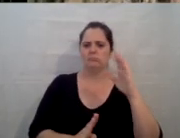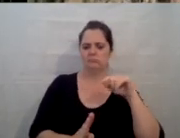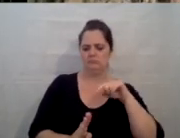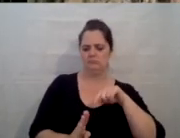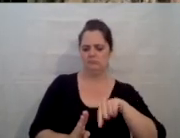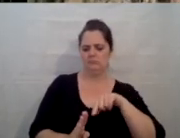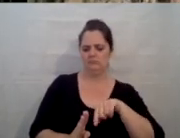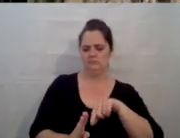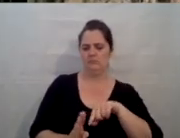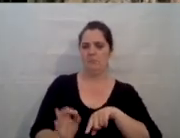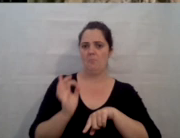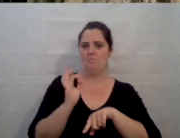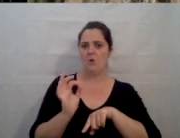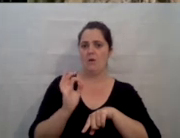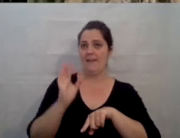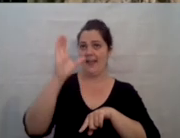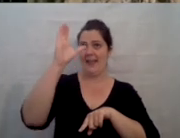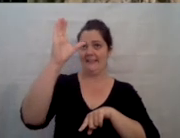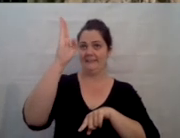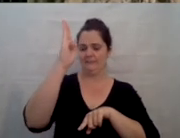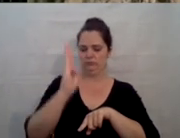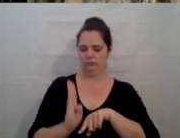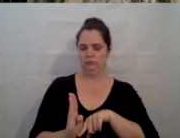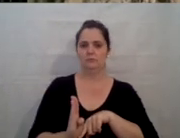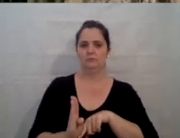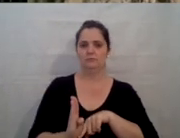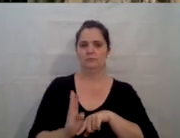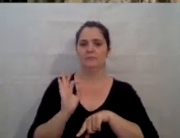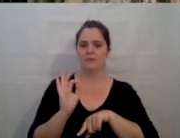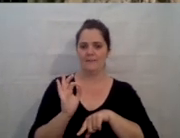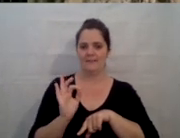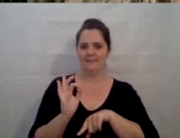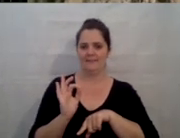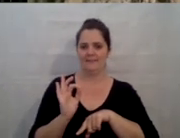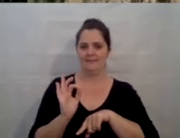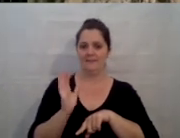be directly underneath the centre of her head – it's on a vertical axis, therefore if I move that heel